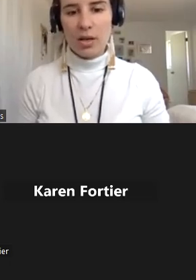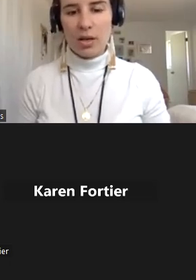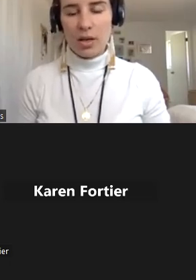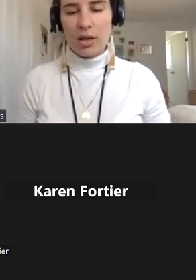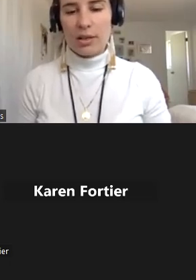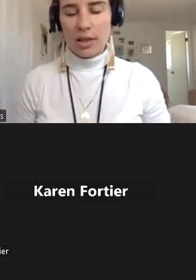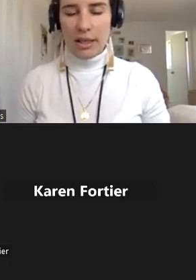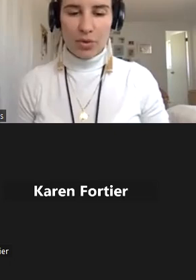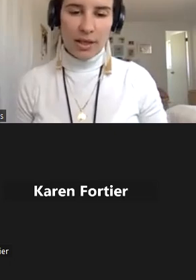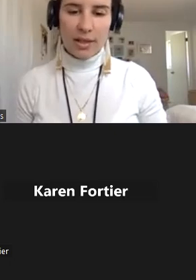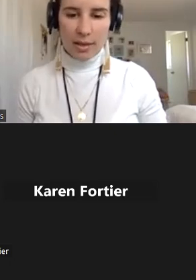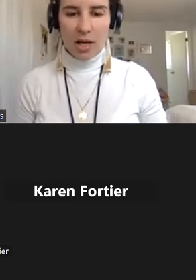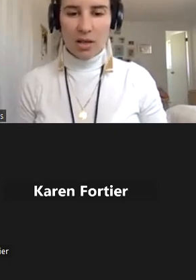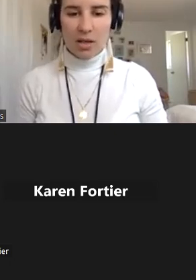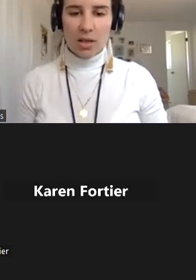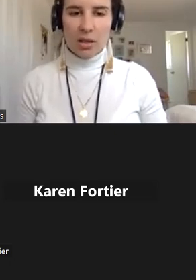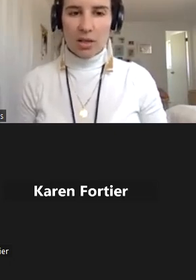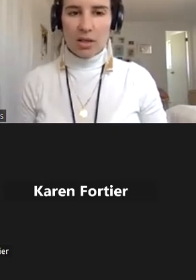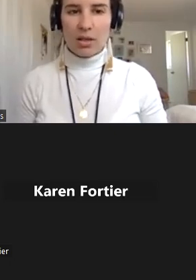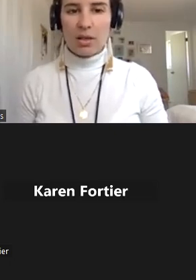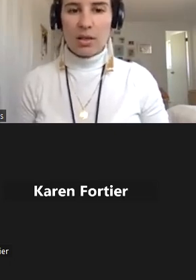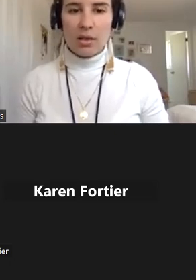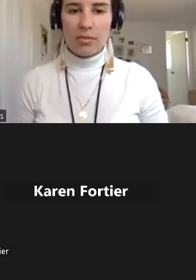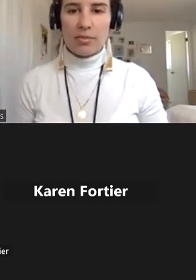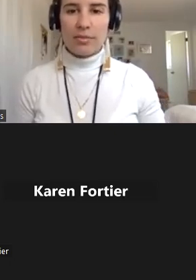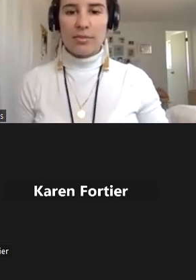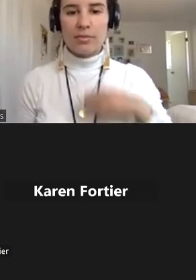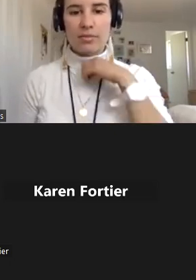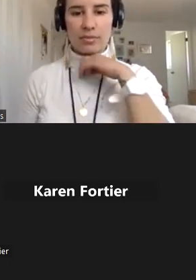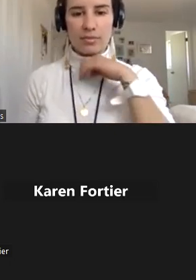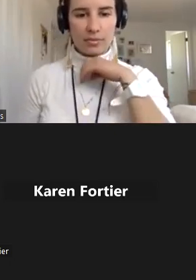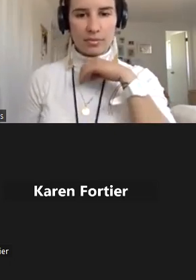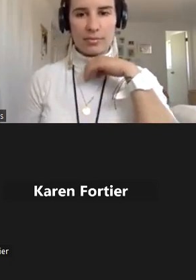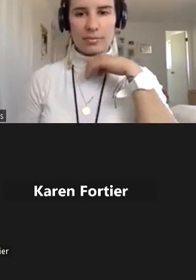that you can always share narrative feedback as well, since I know we don't have that option in the poll.